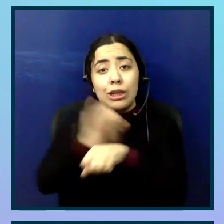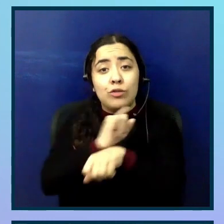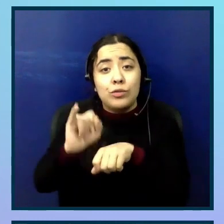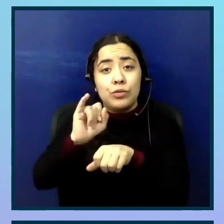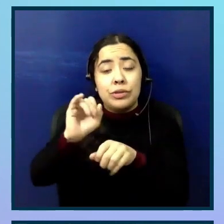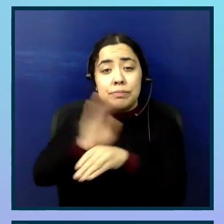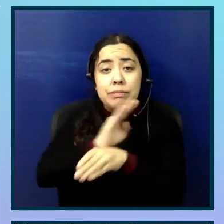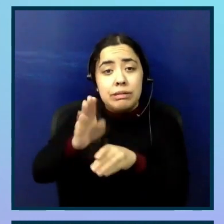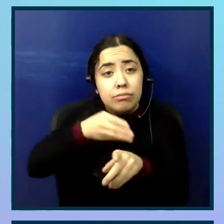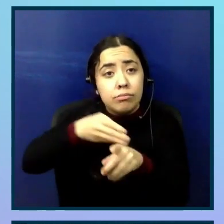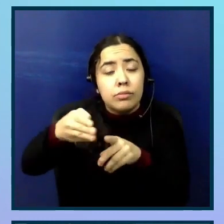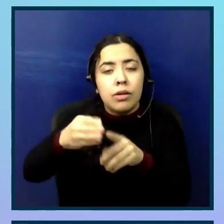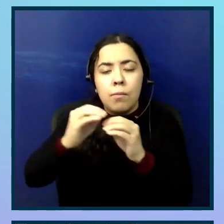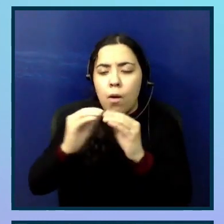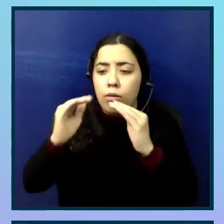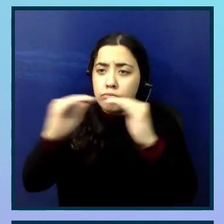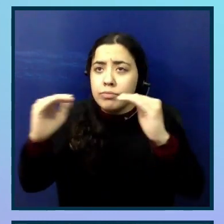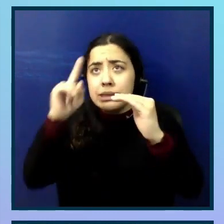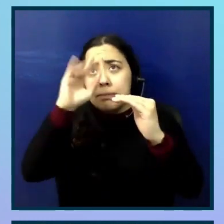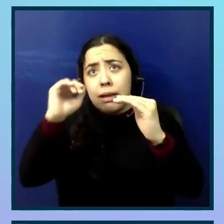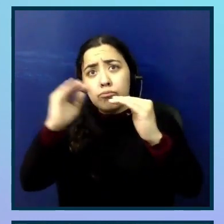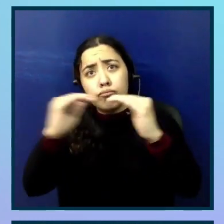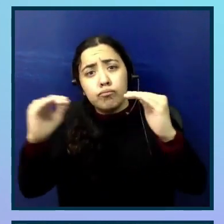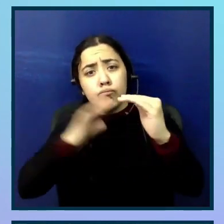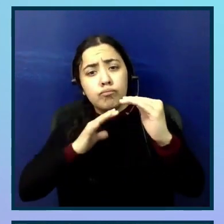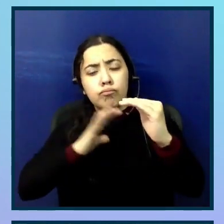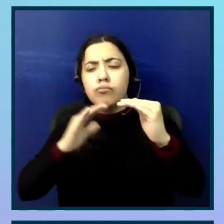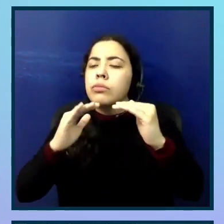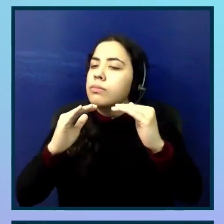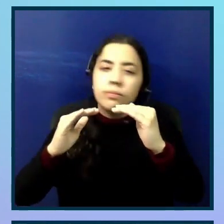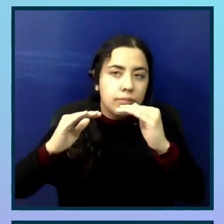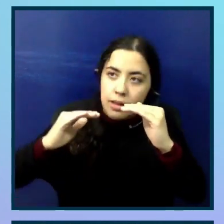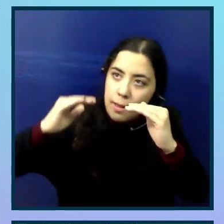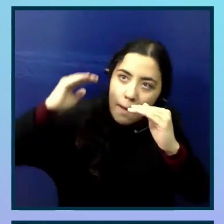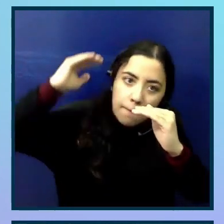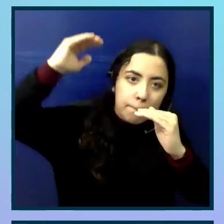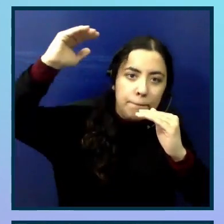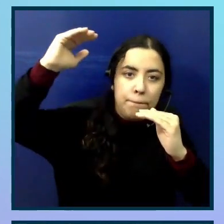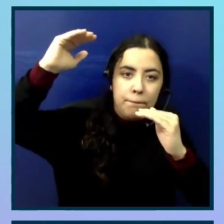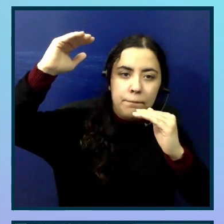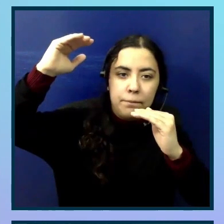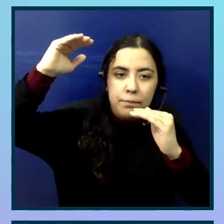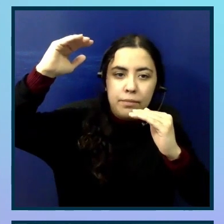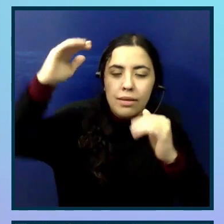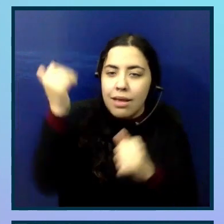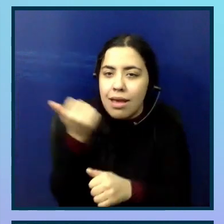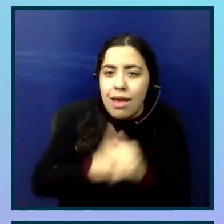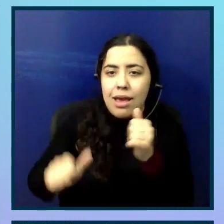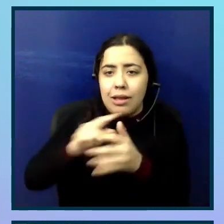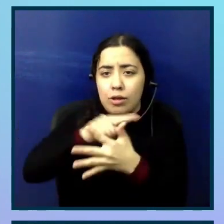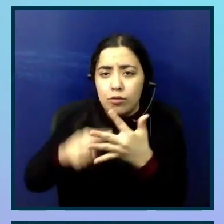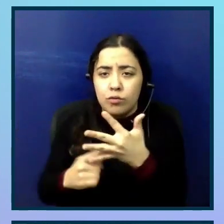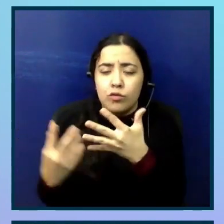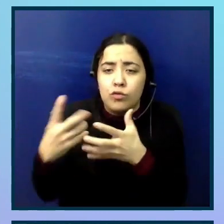The standards were mostly based on the WCAG criteria, but we got rid of anything that didn't apply directly to our product.